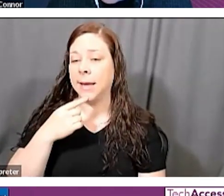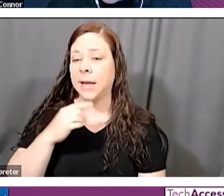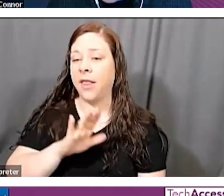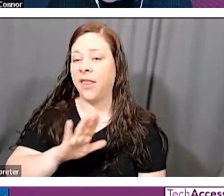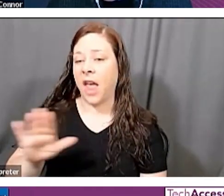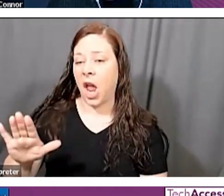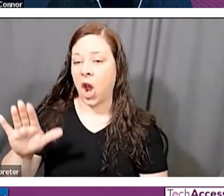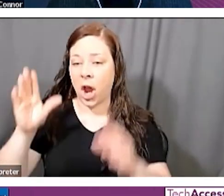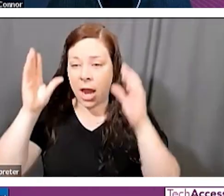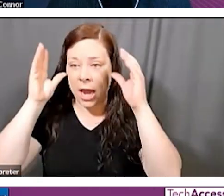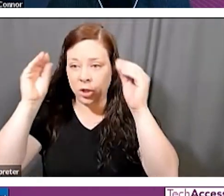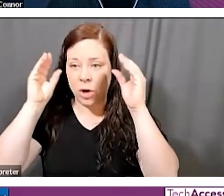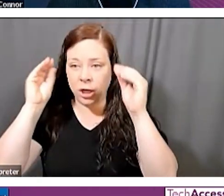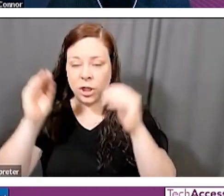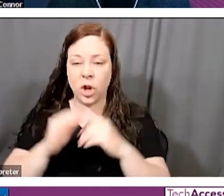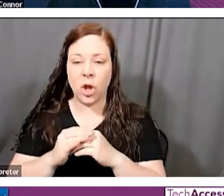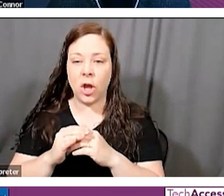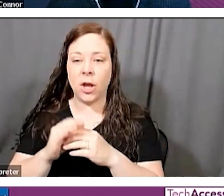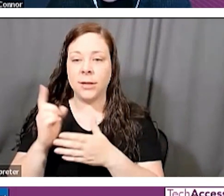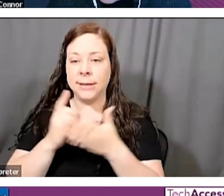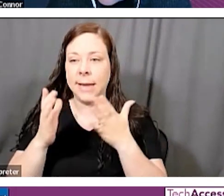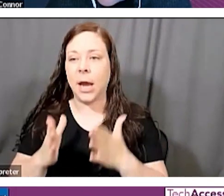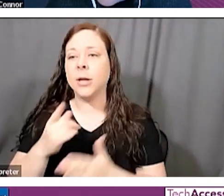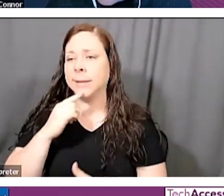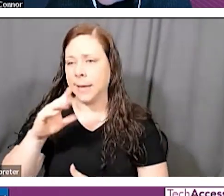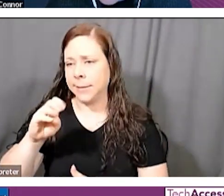Micro learning is a wonderful way to increase engagement. Yeah, definitely.